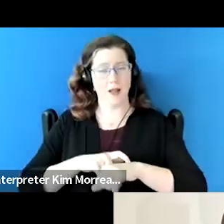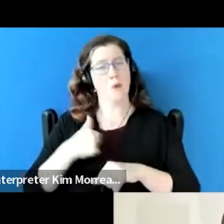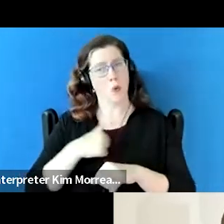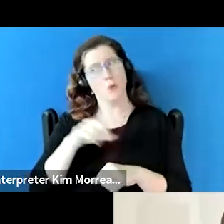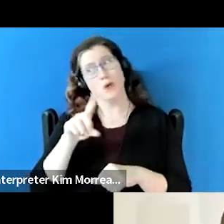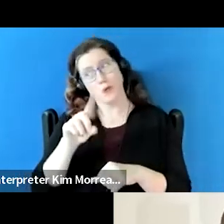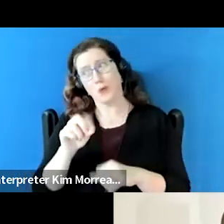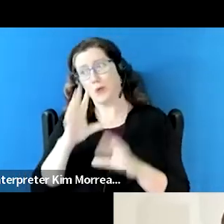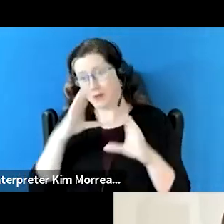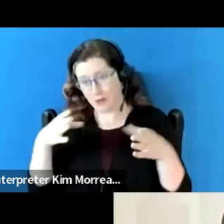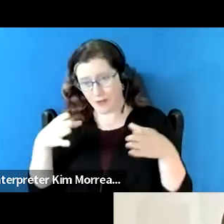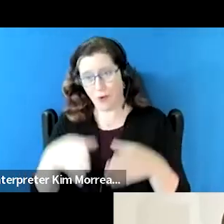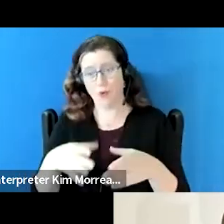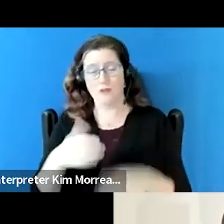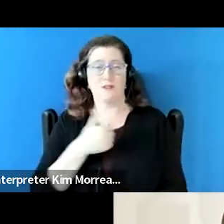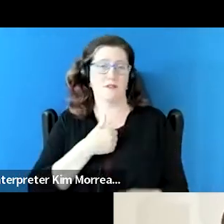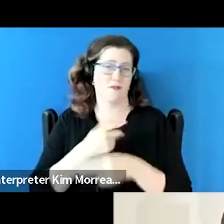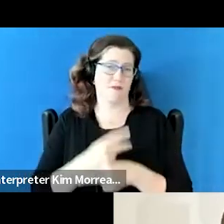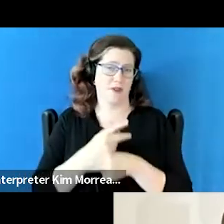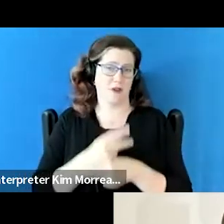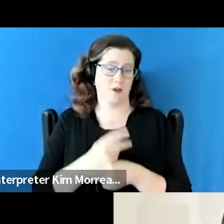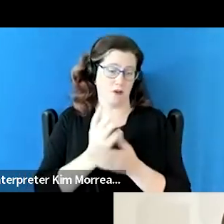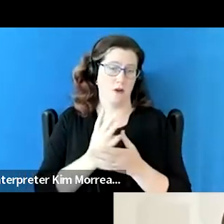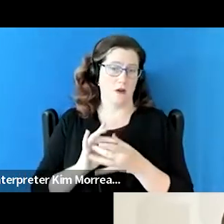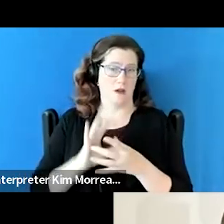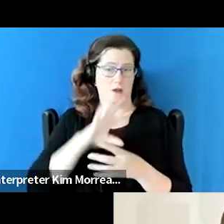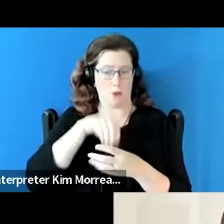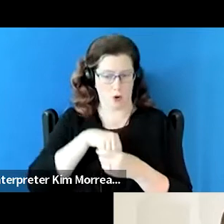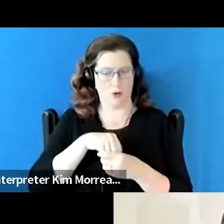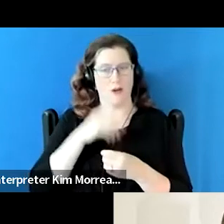we encourage you to focus on self care as part of supervision, in addition to some